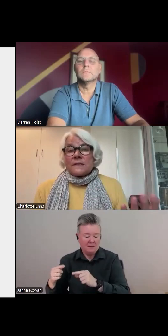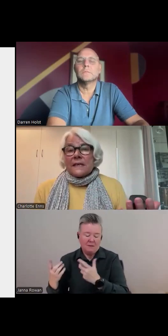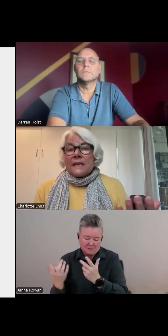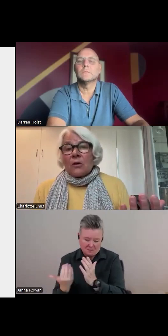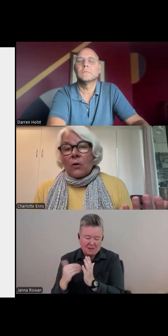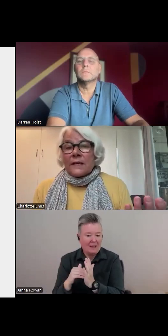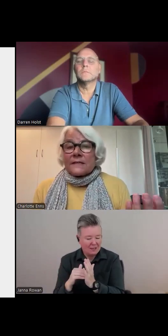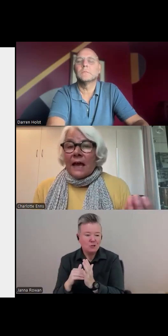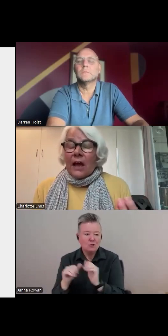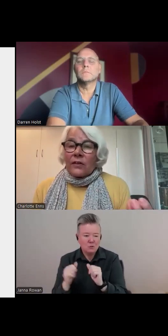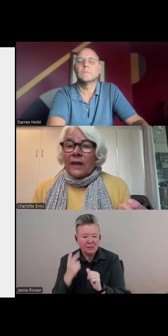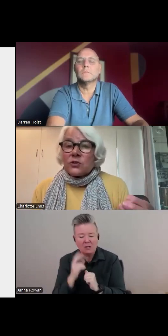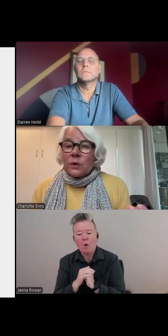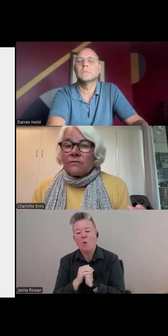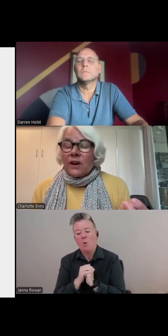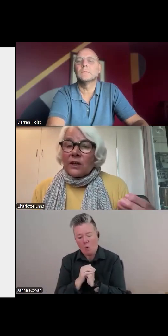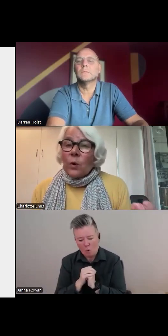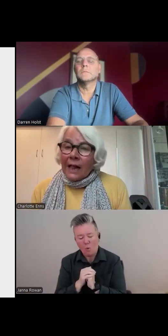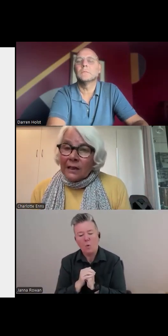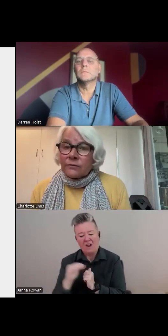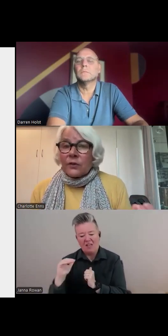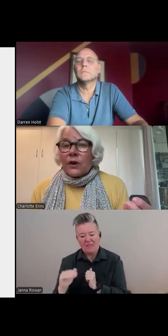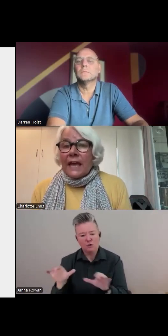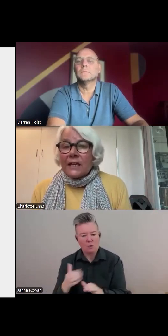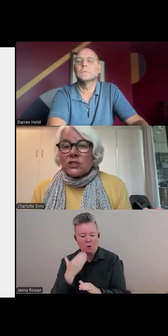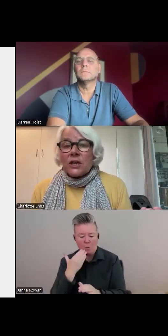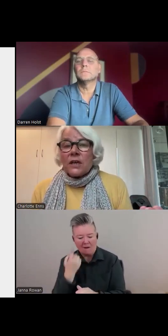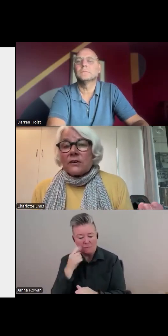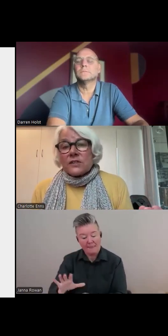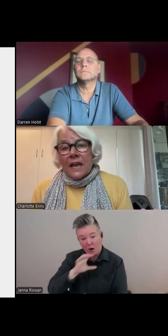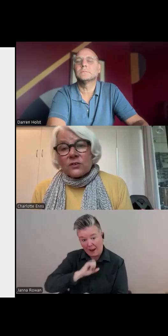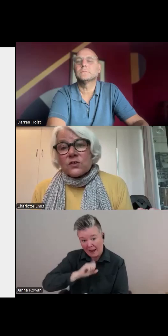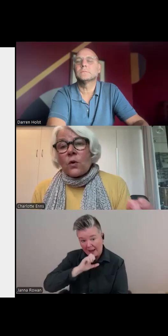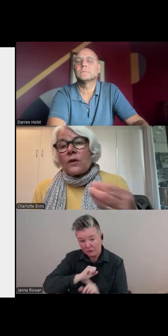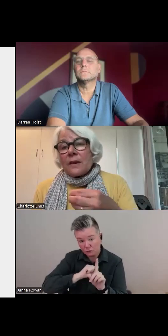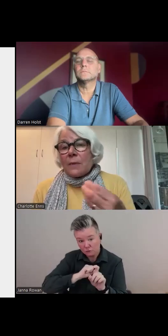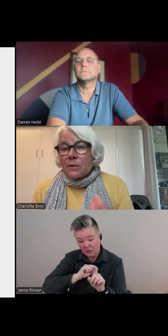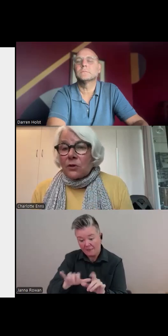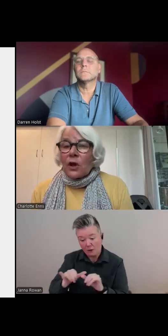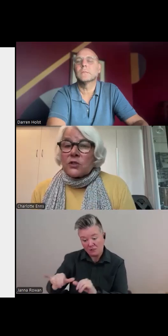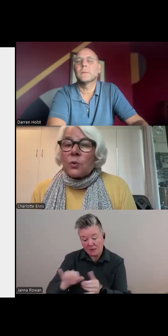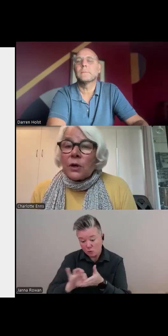So again you would see, Oh, is that-- are they doing fairly well for their age, their standard score,